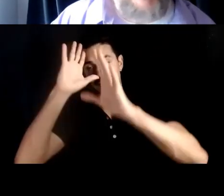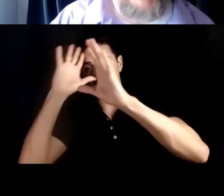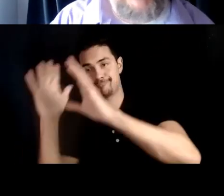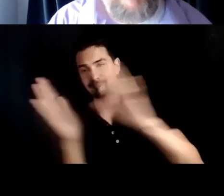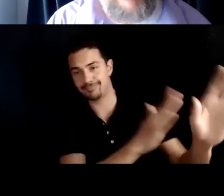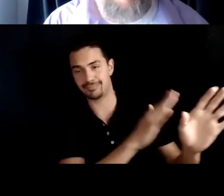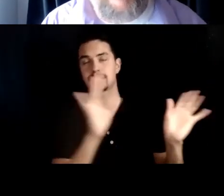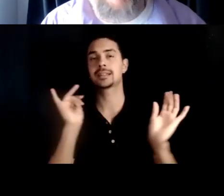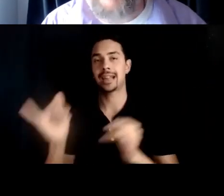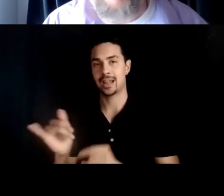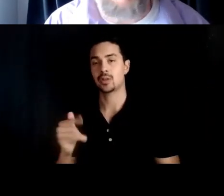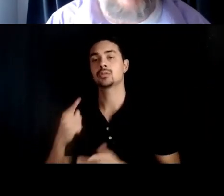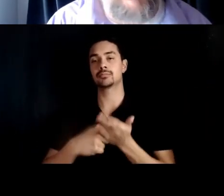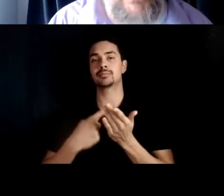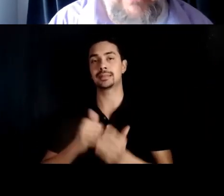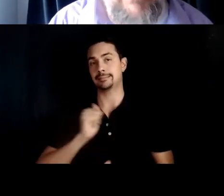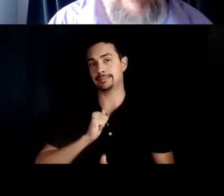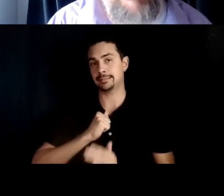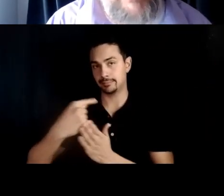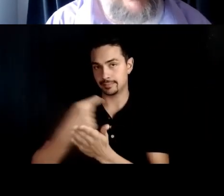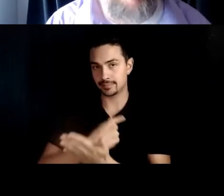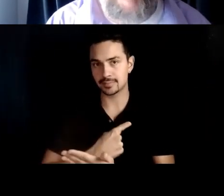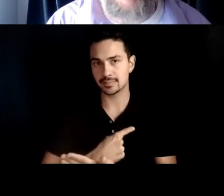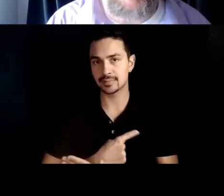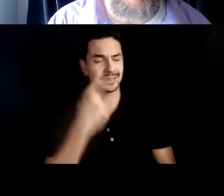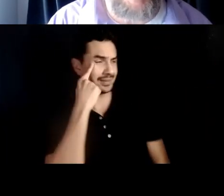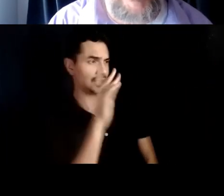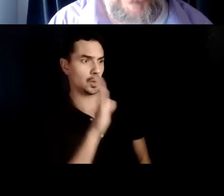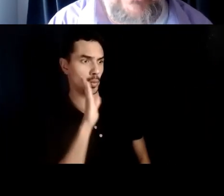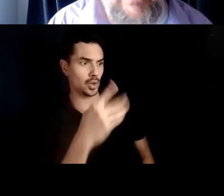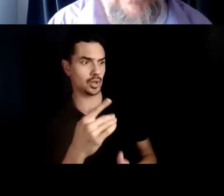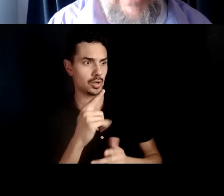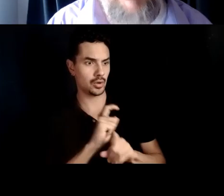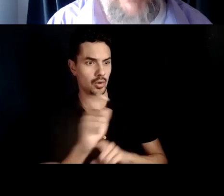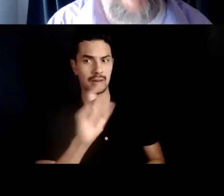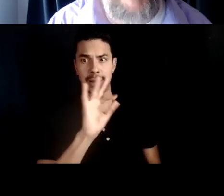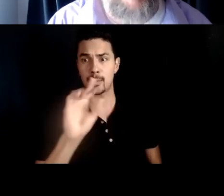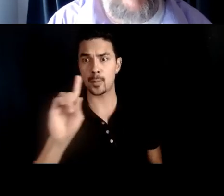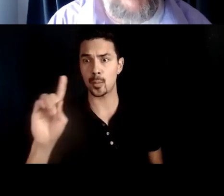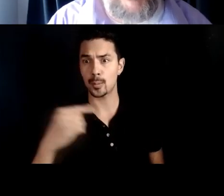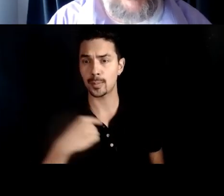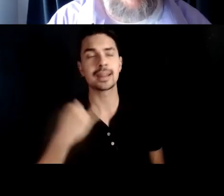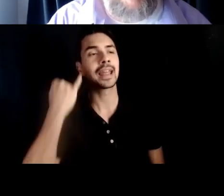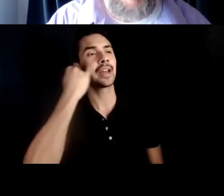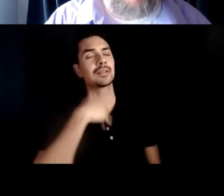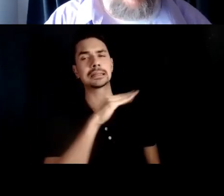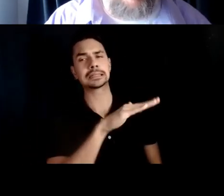"Hey, is is my provider gonna call 911 on me?" "Are they gonna try to institutionalize me if I say that I'm suicidal?"